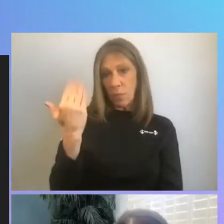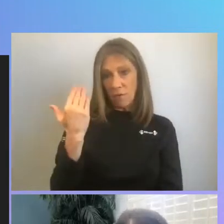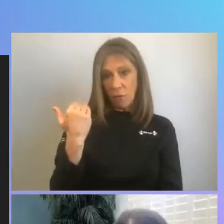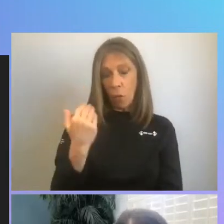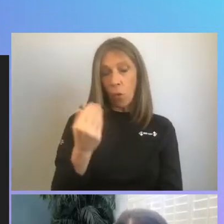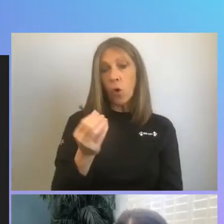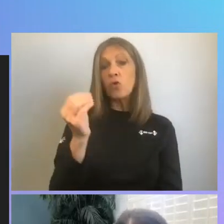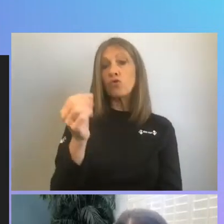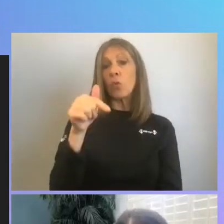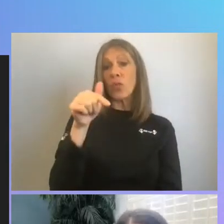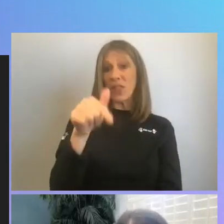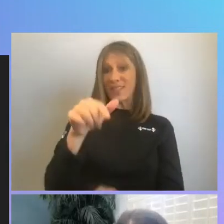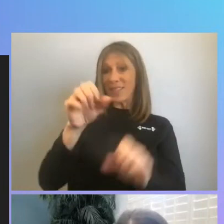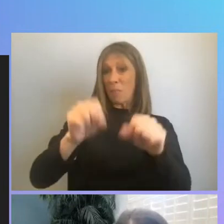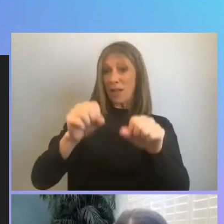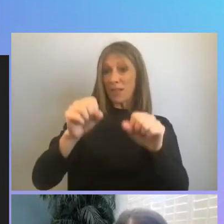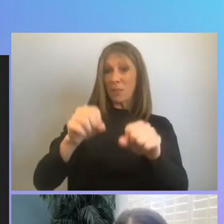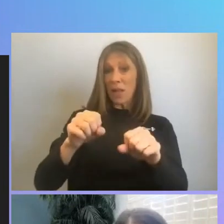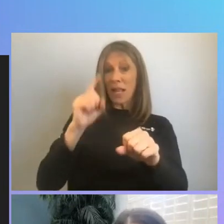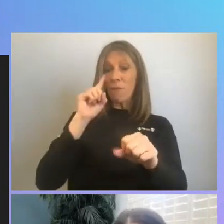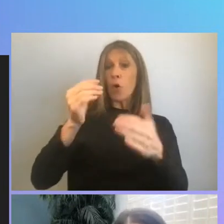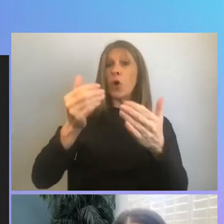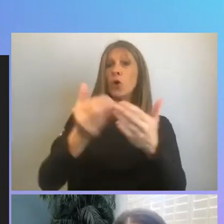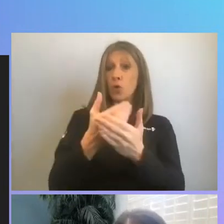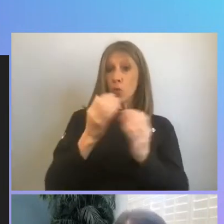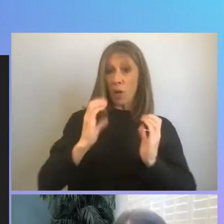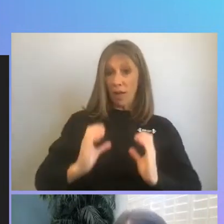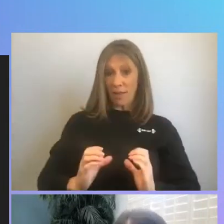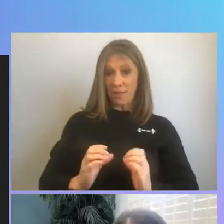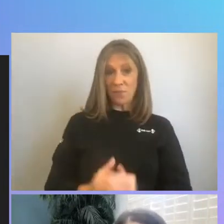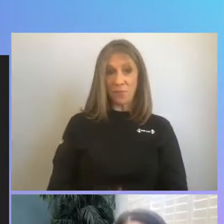so this is the possibility for a new client. And then on the